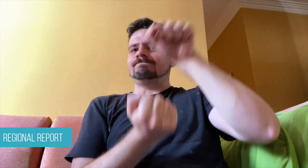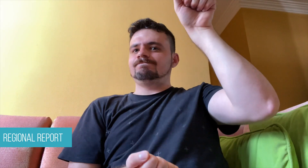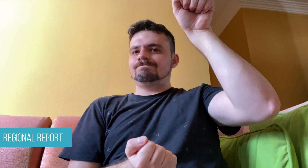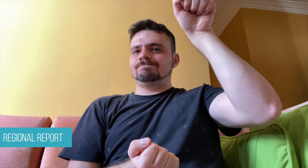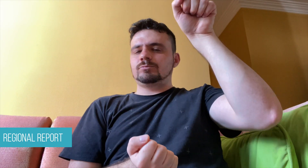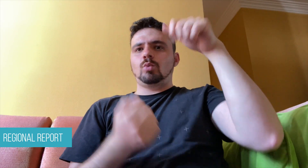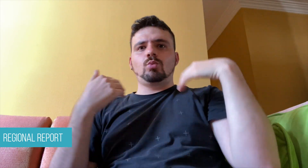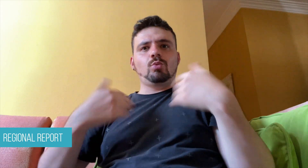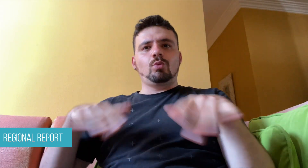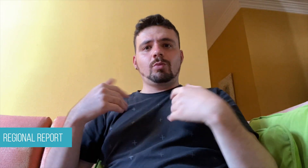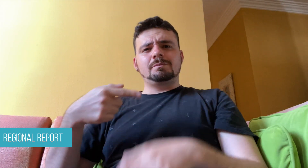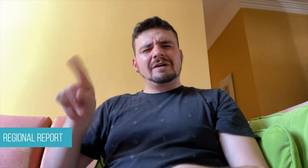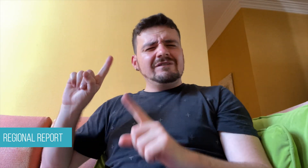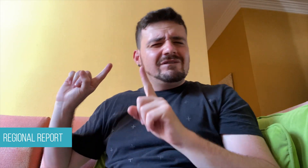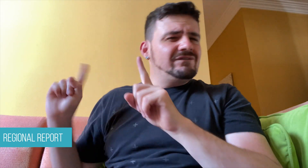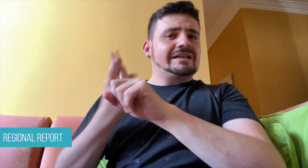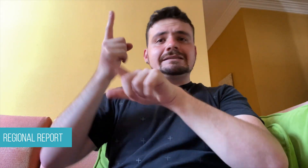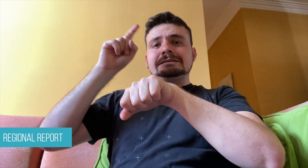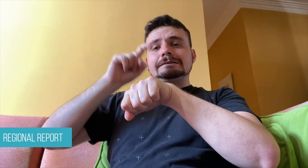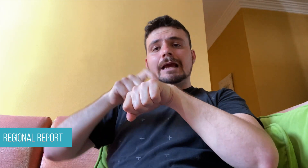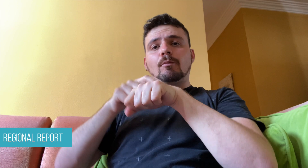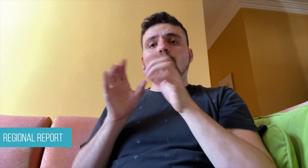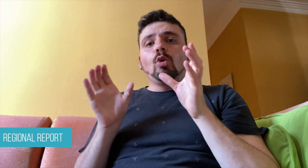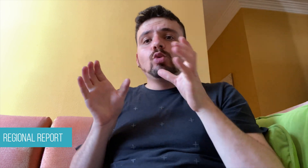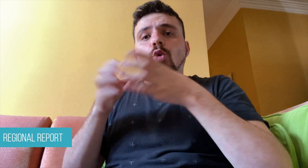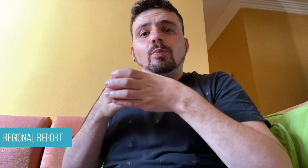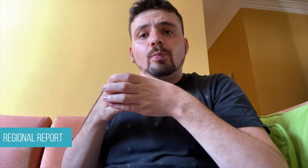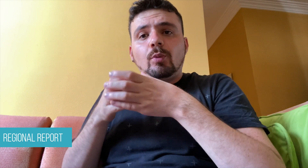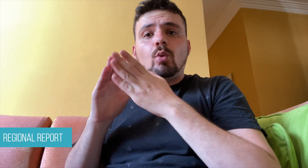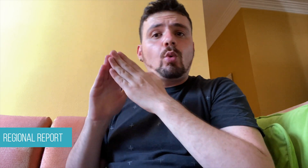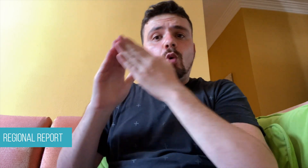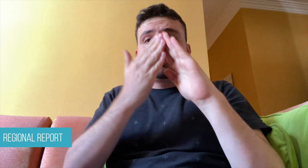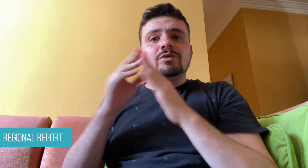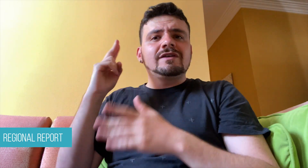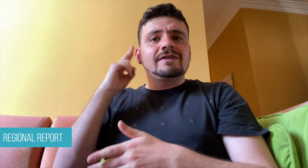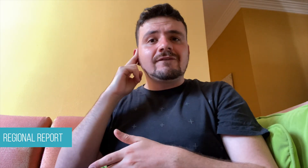They are the first group of Deaf students to receive a degree